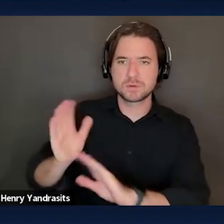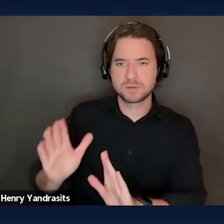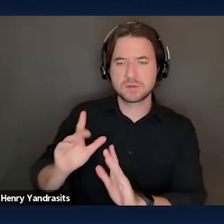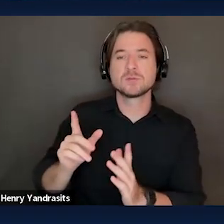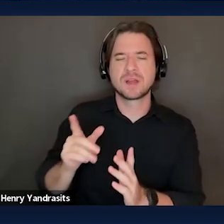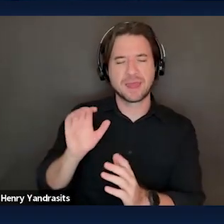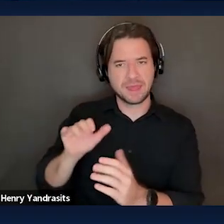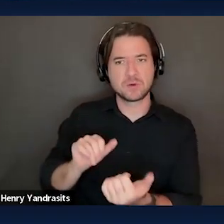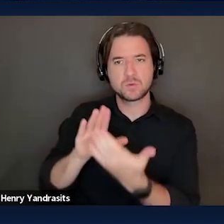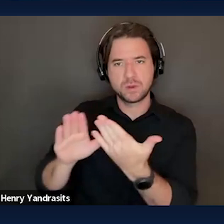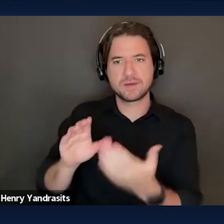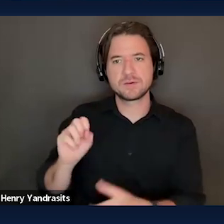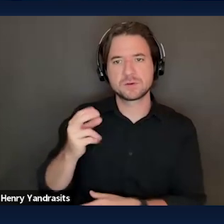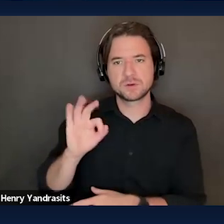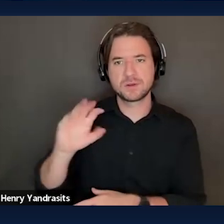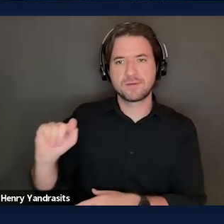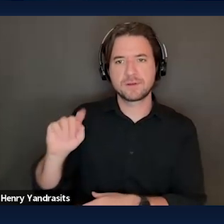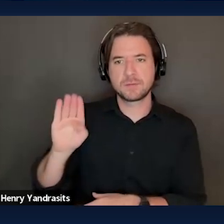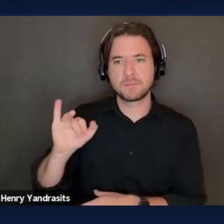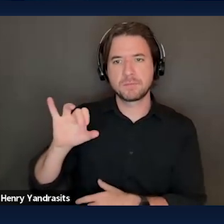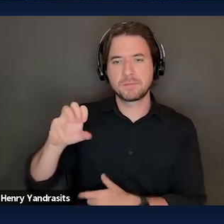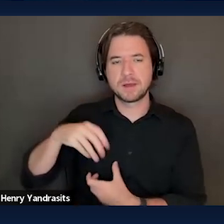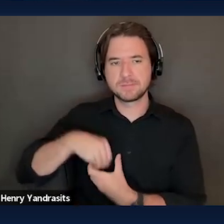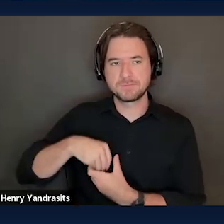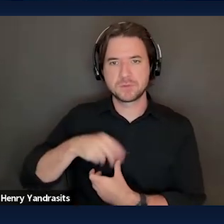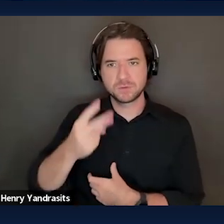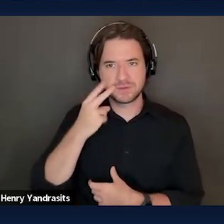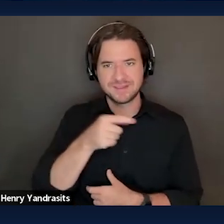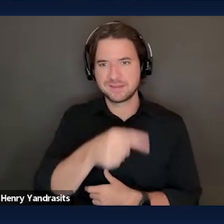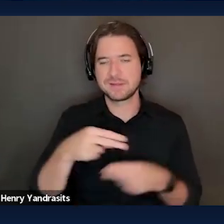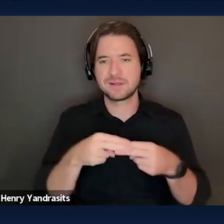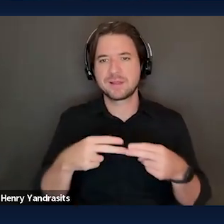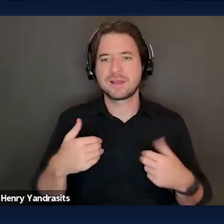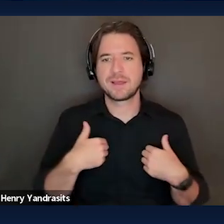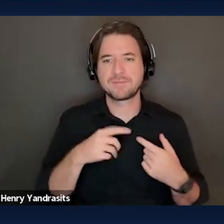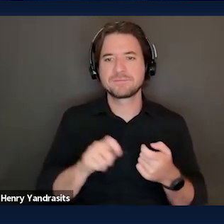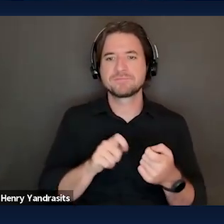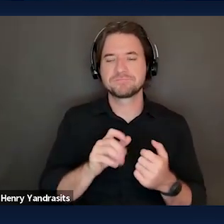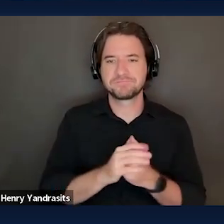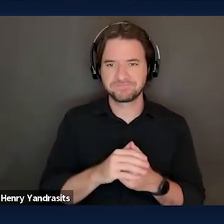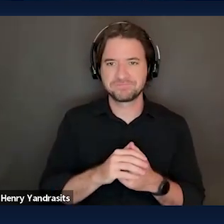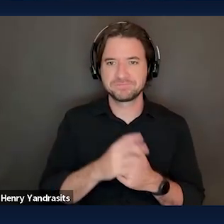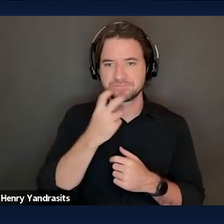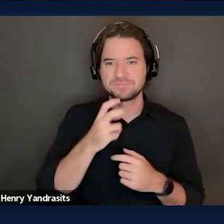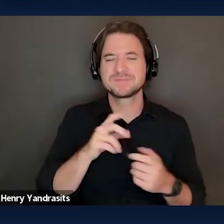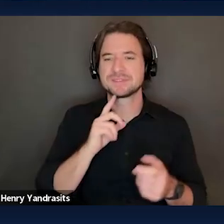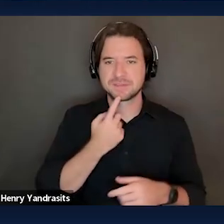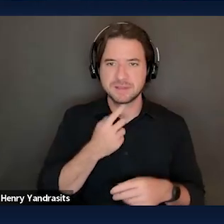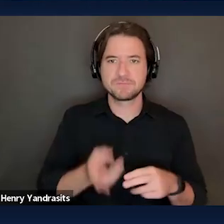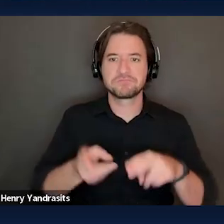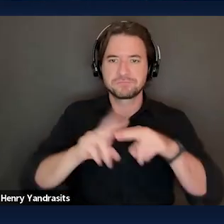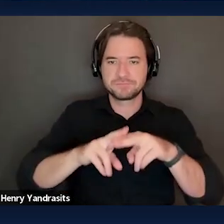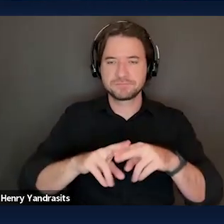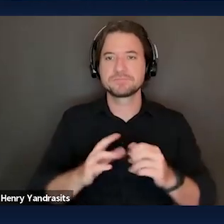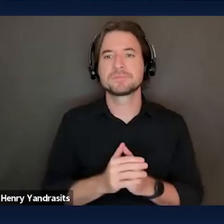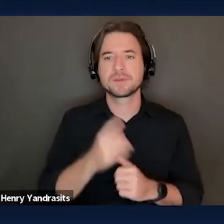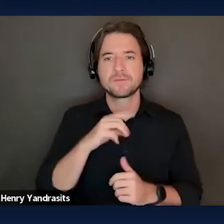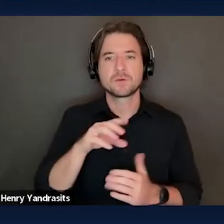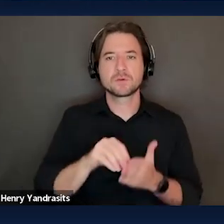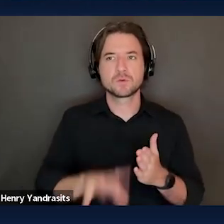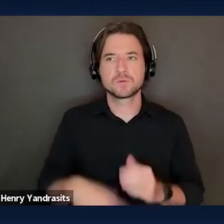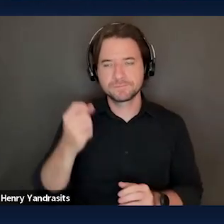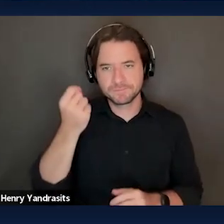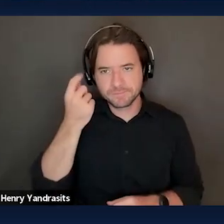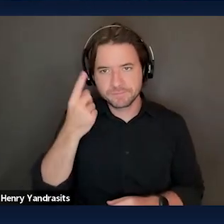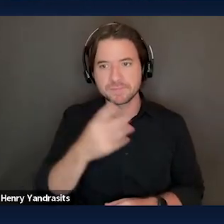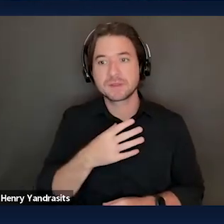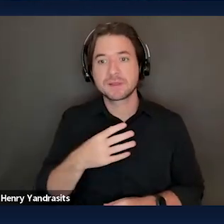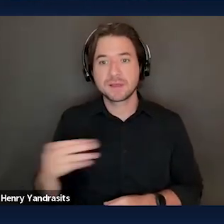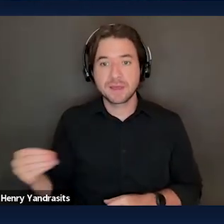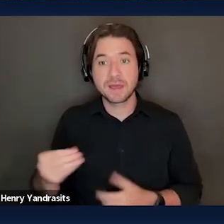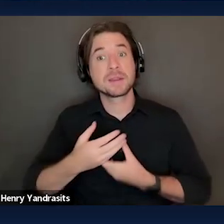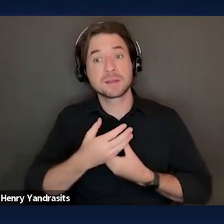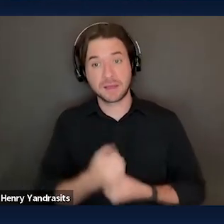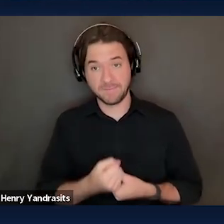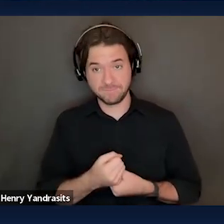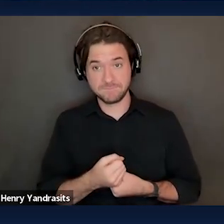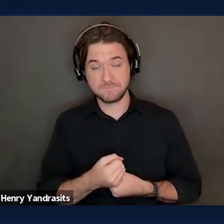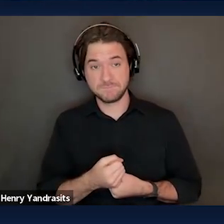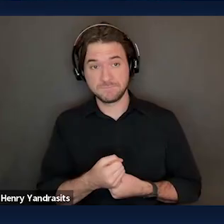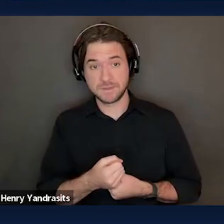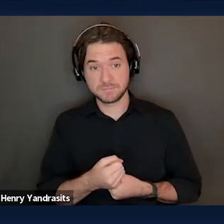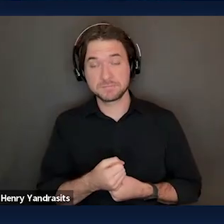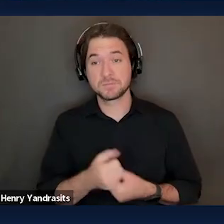What you can see in this slide that we had sus… certificates… excuse me, significant gains in student understanding and confidence, um, with.